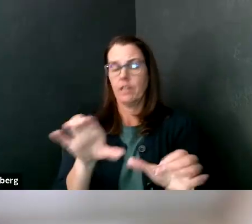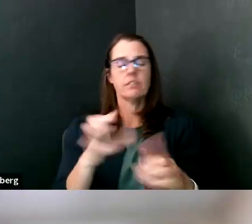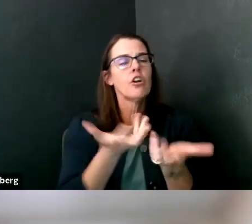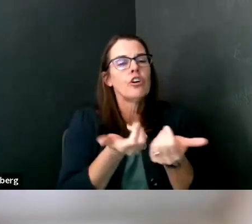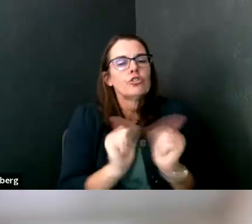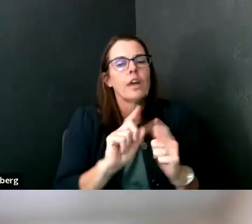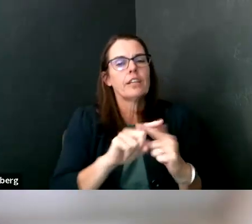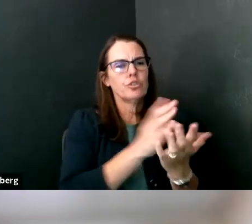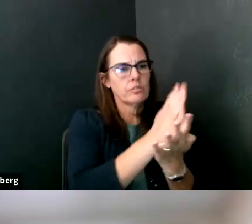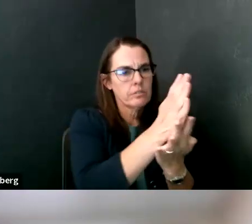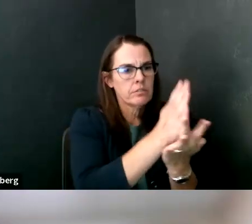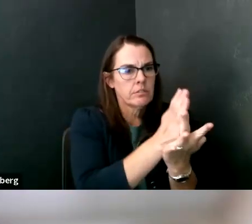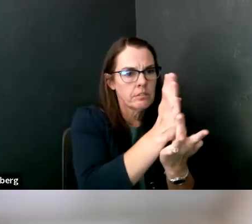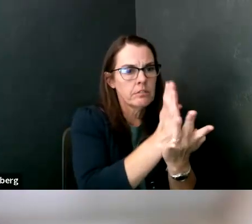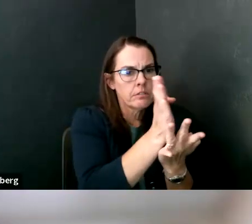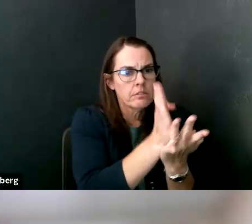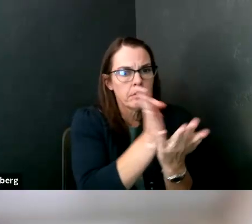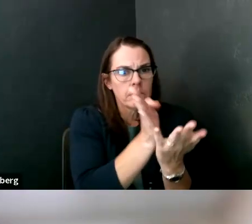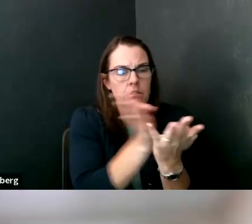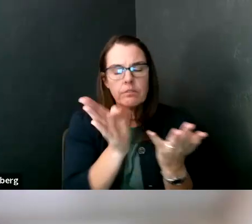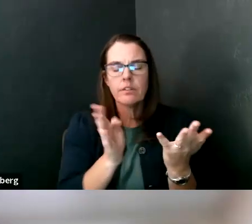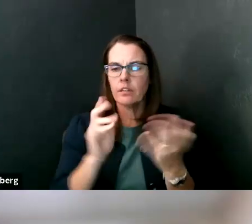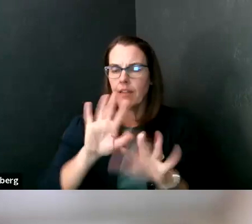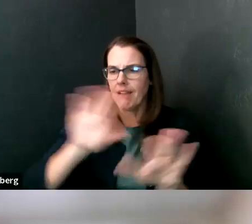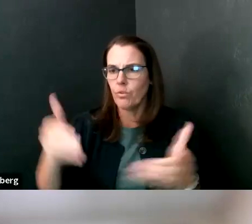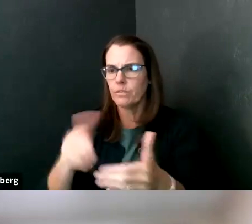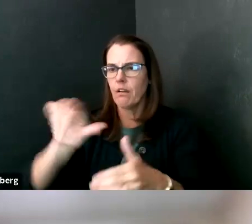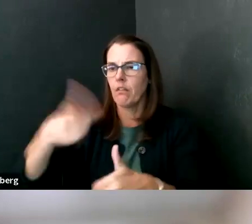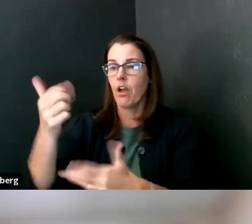aside the rare disease indication, and focusing only on other uses means you're not really seeing